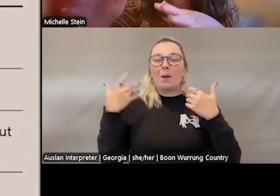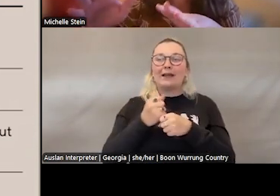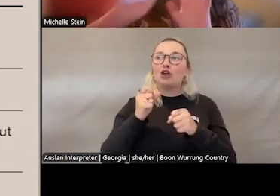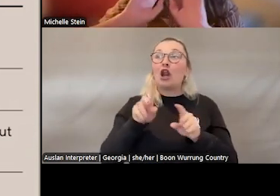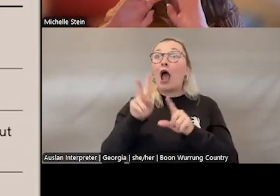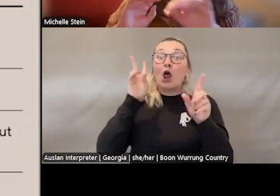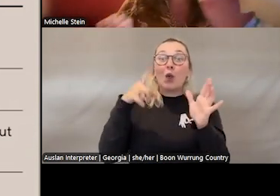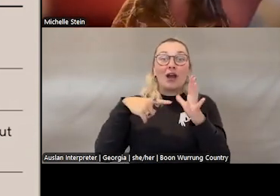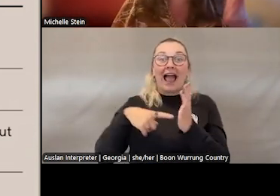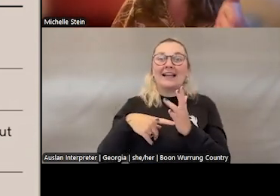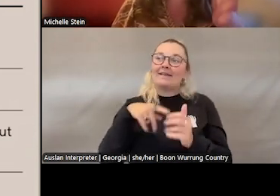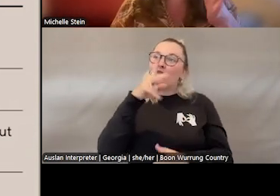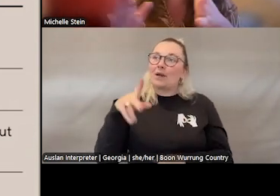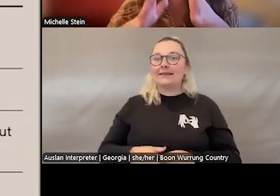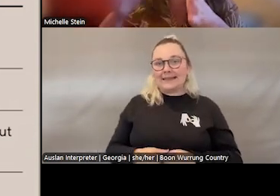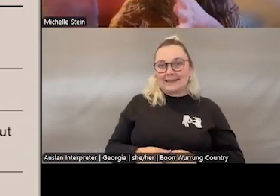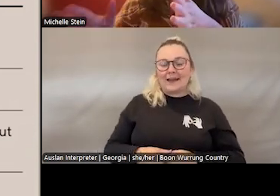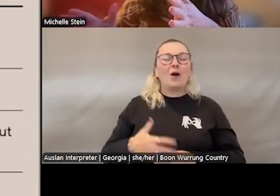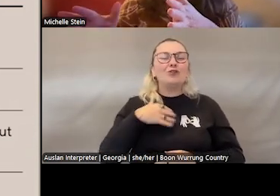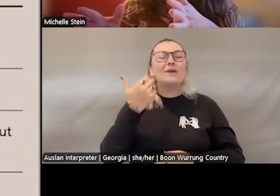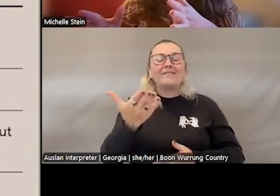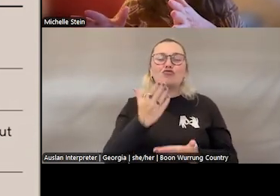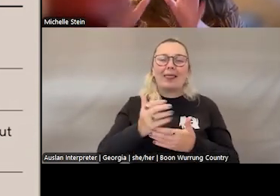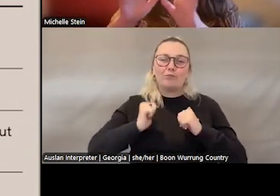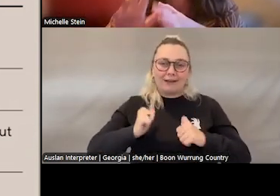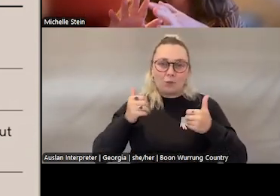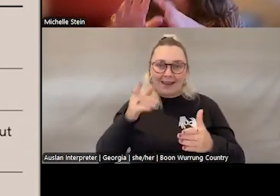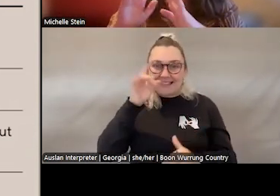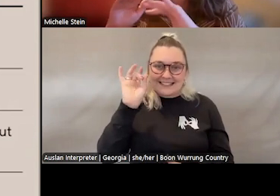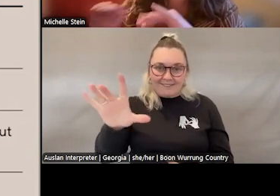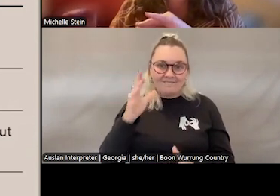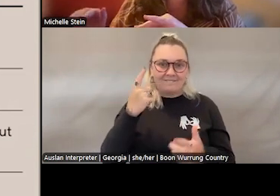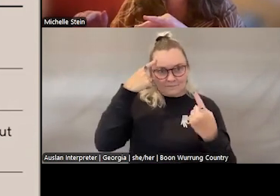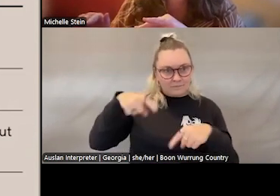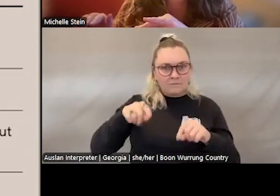at the frequency but to give you a practical way to do it. If you have a CRM you probably know how